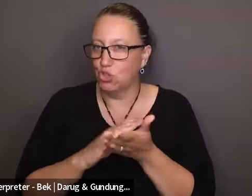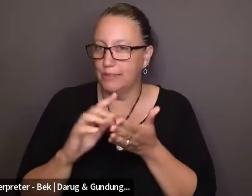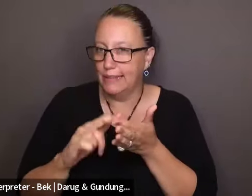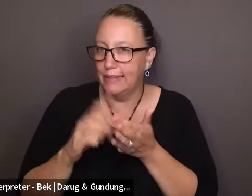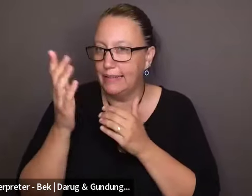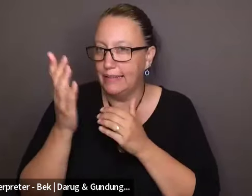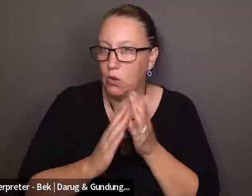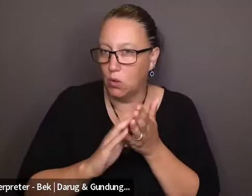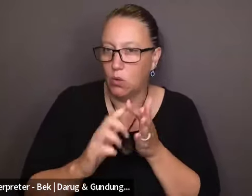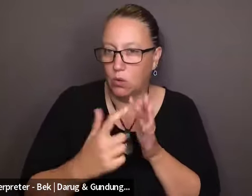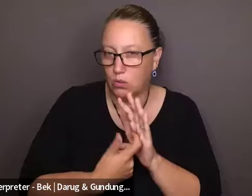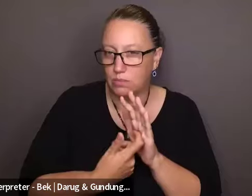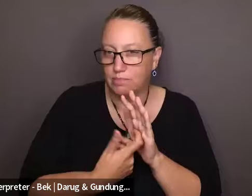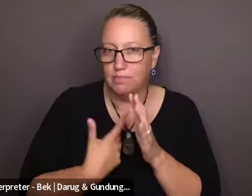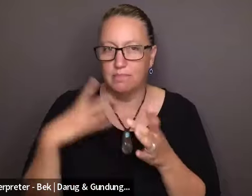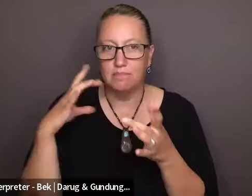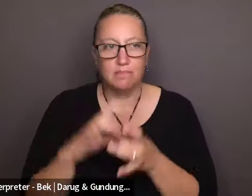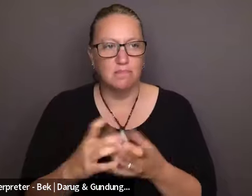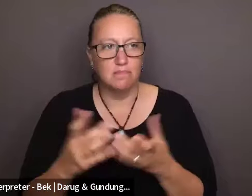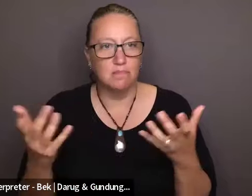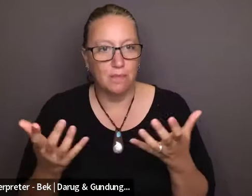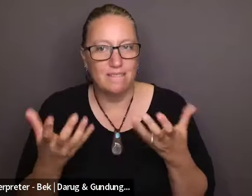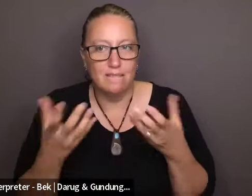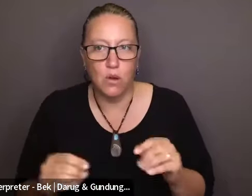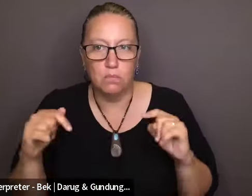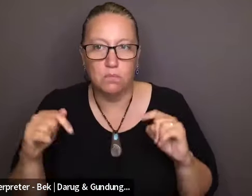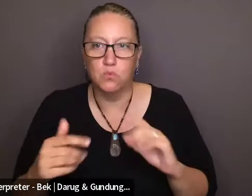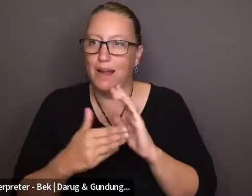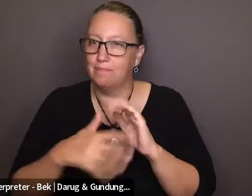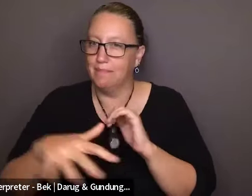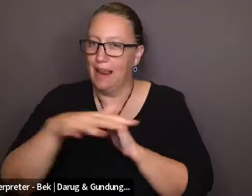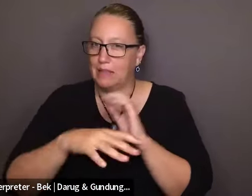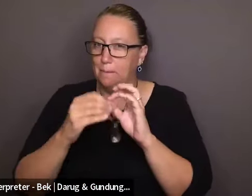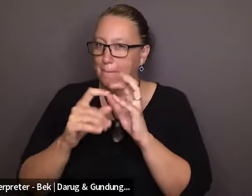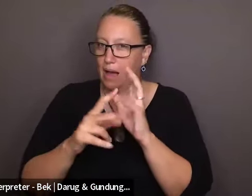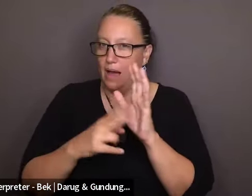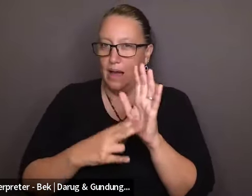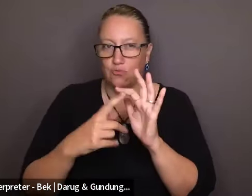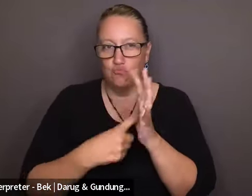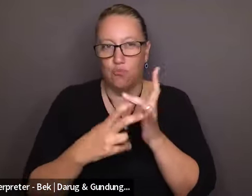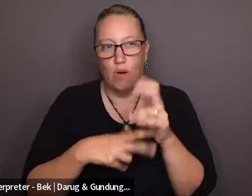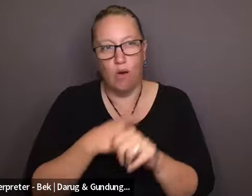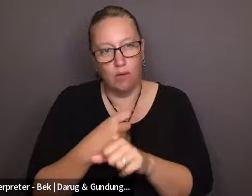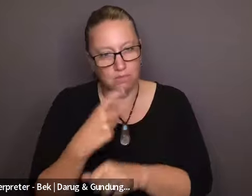Disability Research Partnership. My pronouns